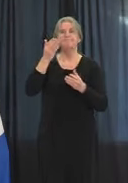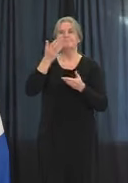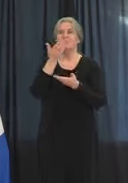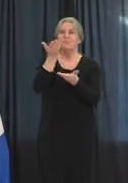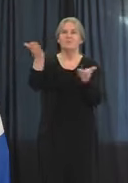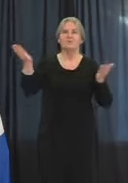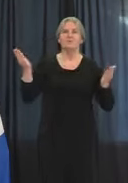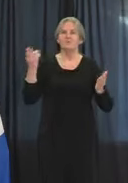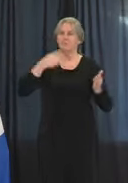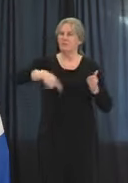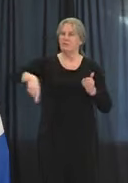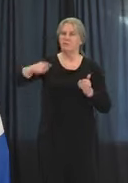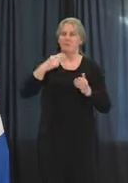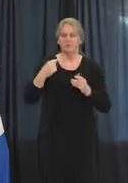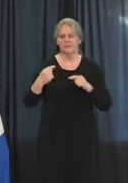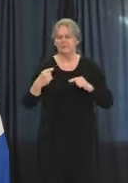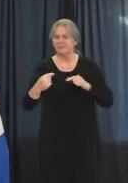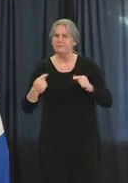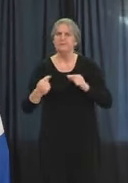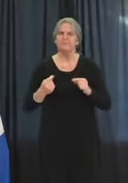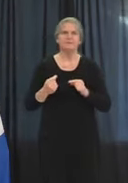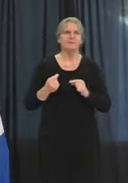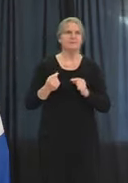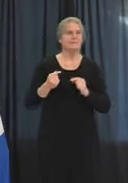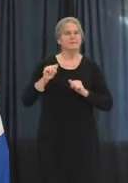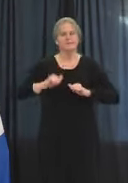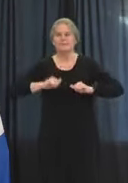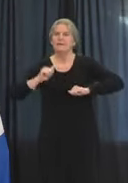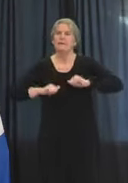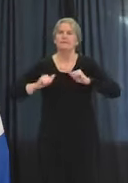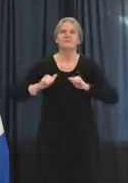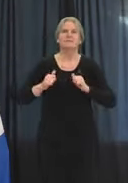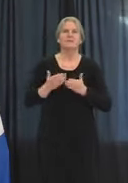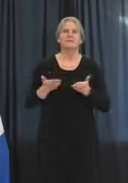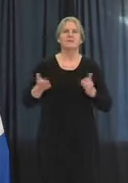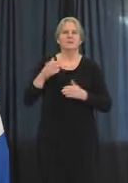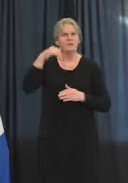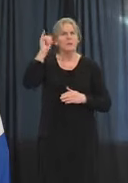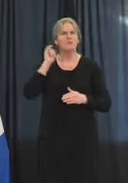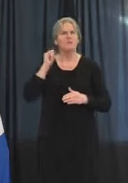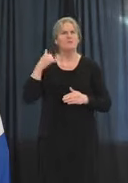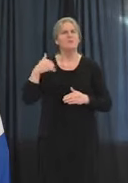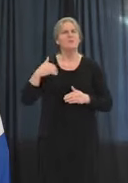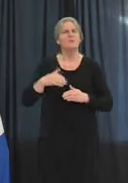Yukoners grappling with this ever-changing state of our territory.